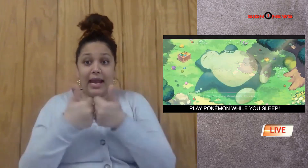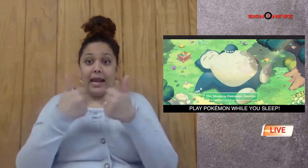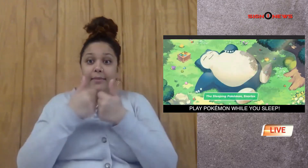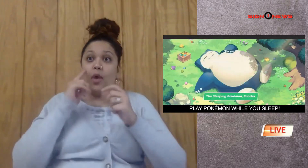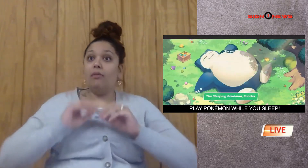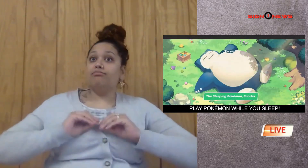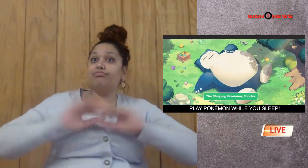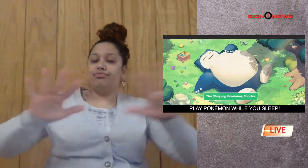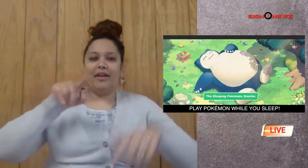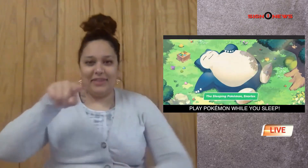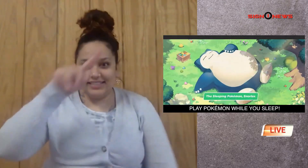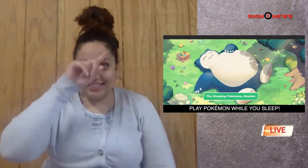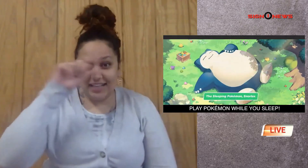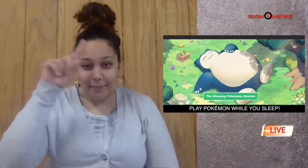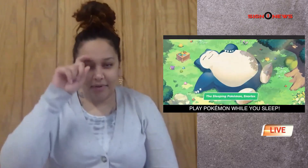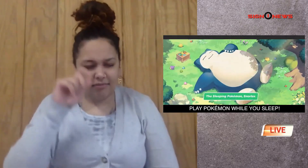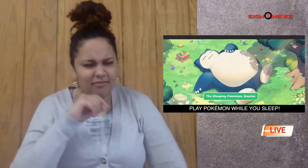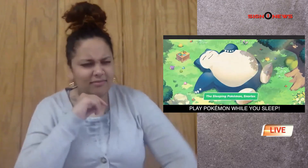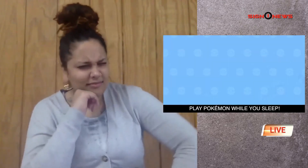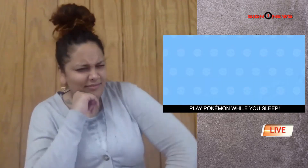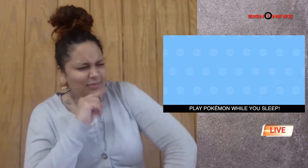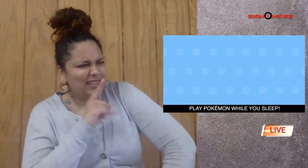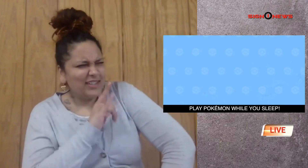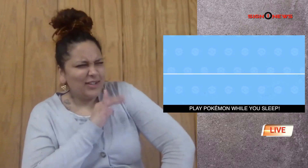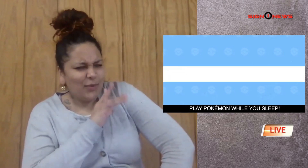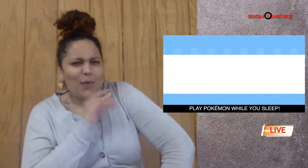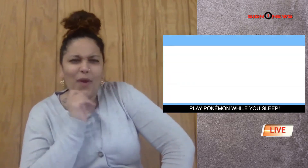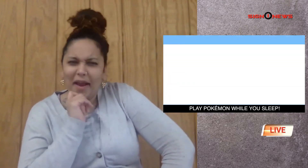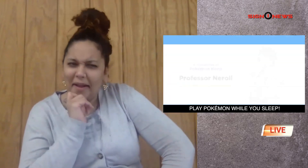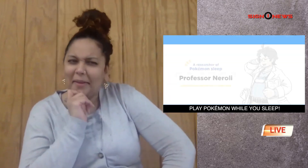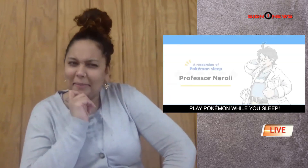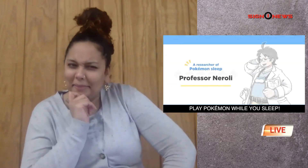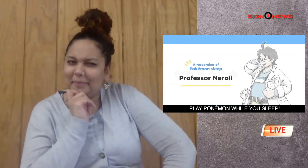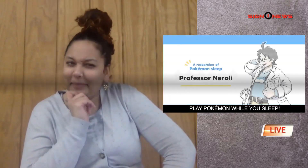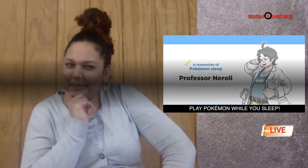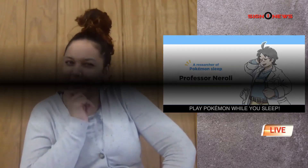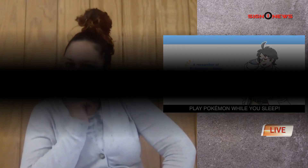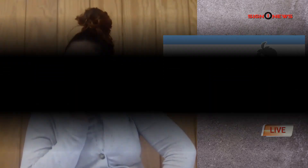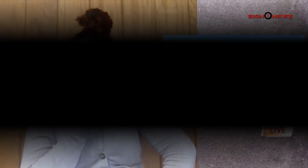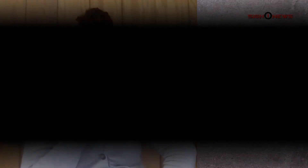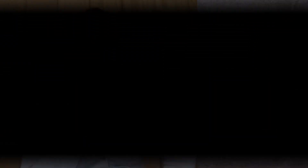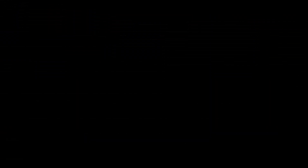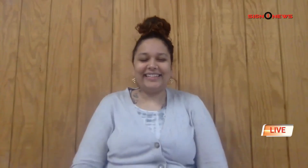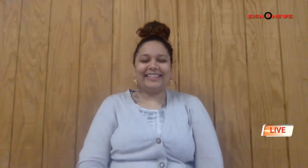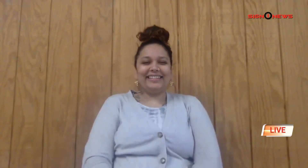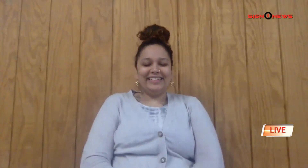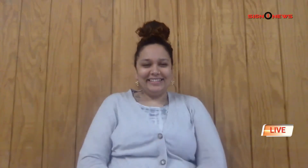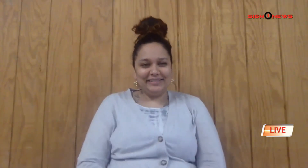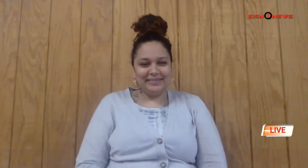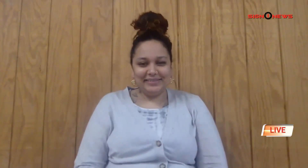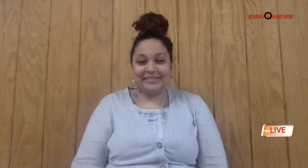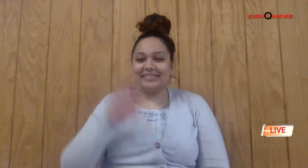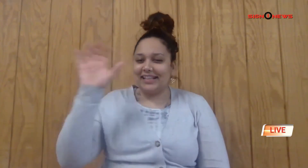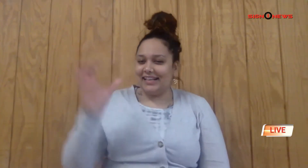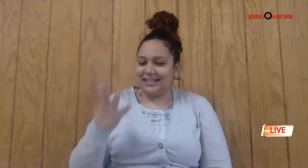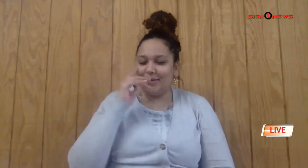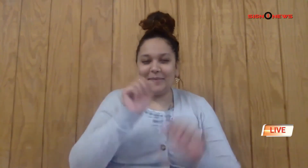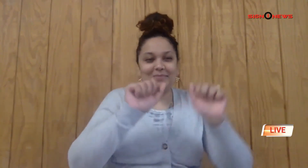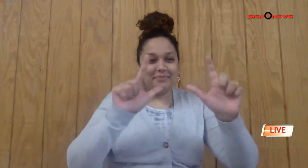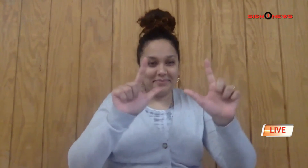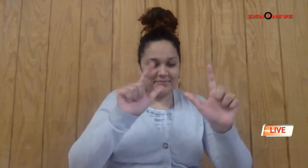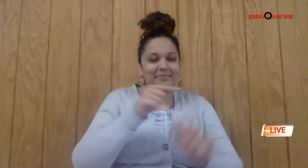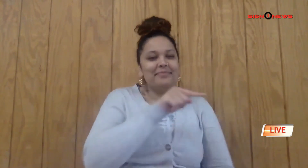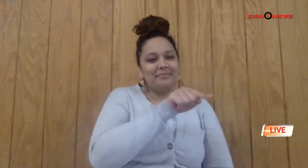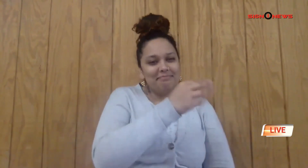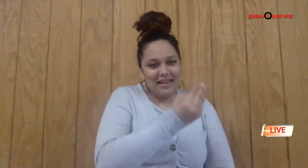has announced the game is due out this summer that is so cool Sign1News will be broadcasting